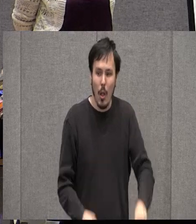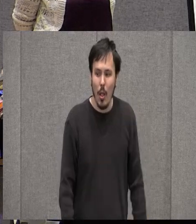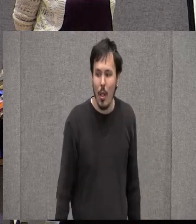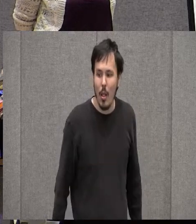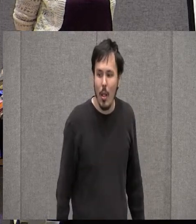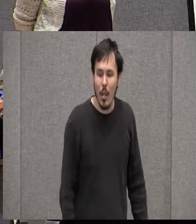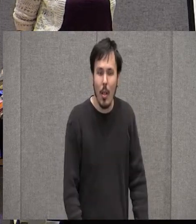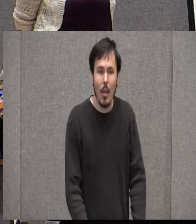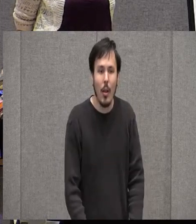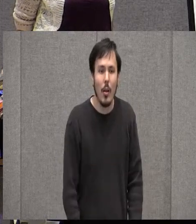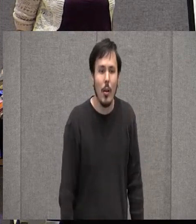She's on a roll.